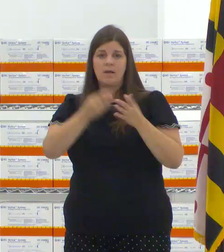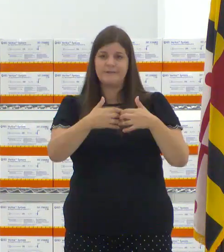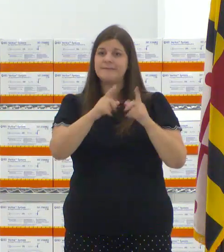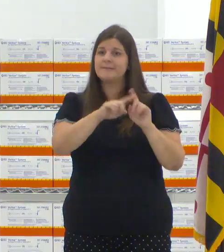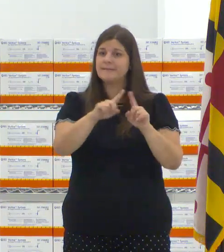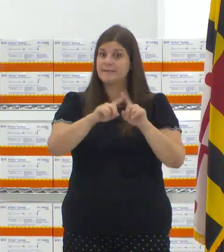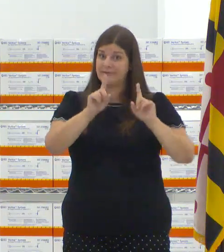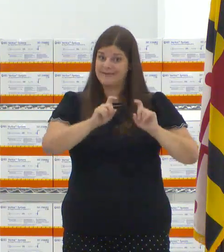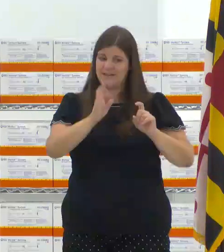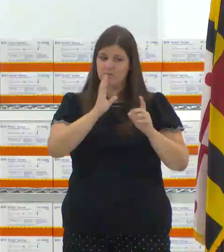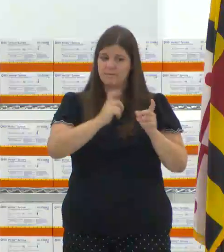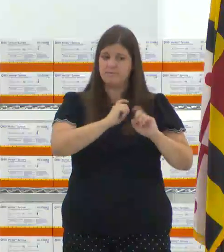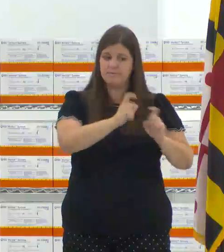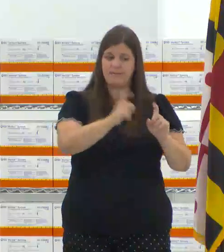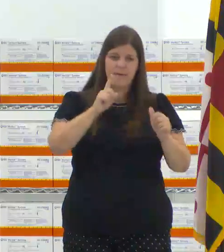I still didn't get the last one but -- yeah